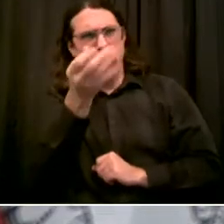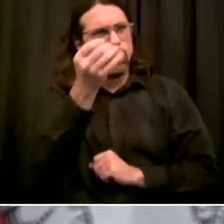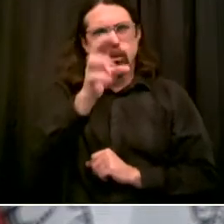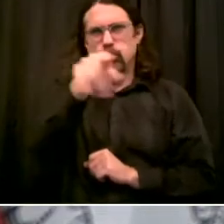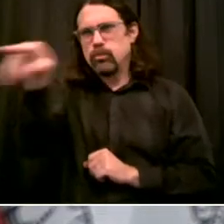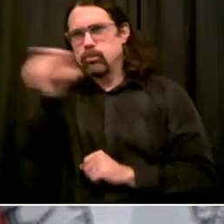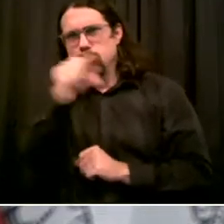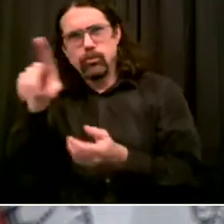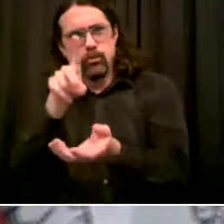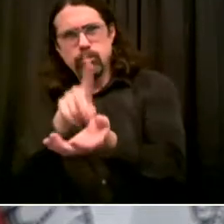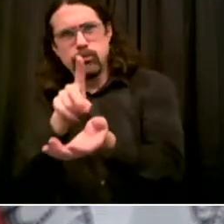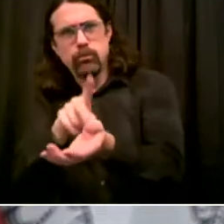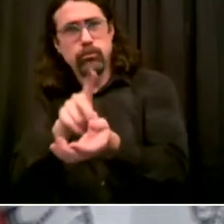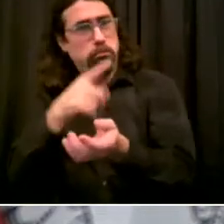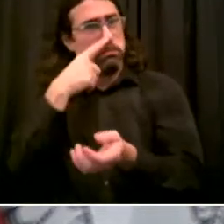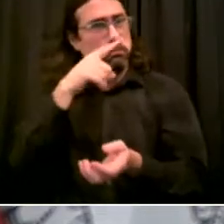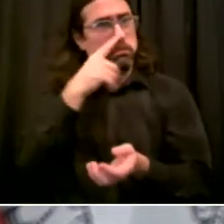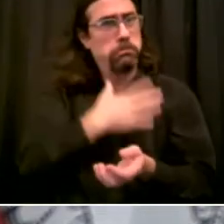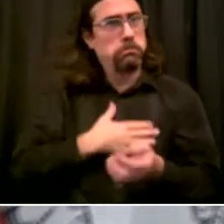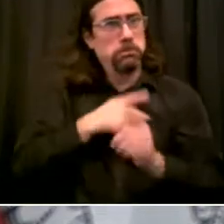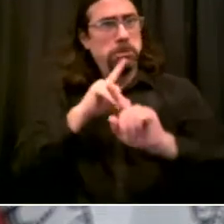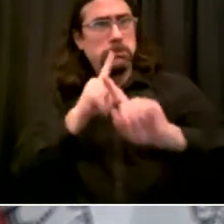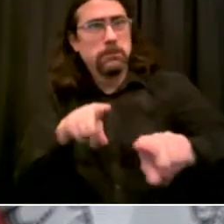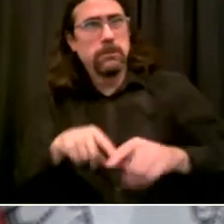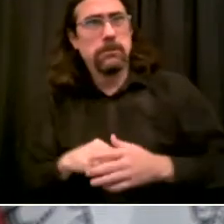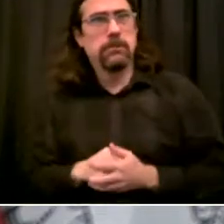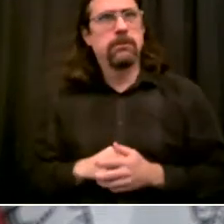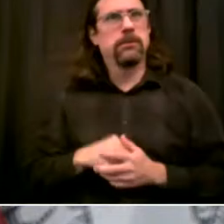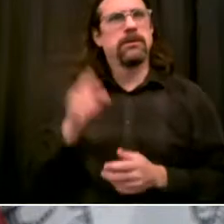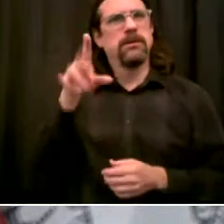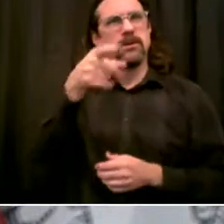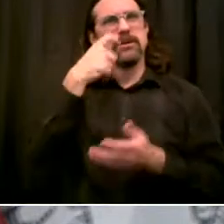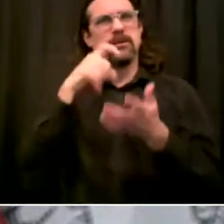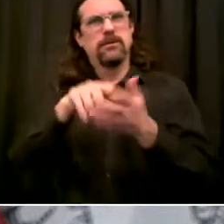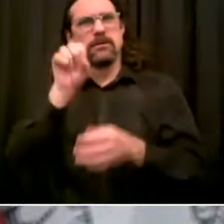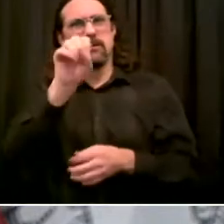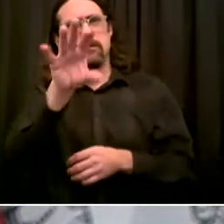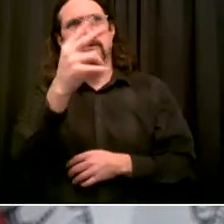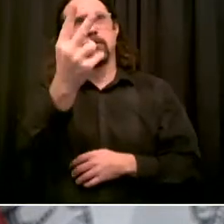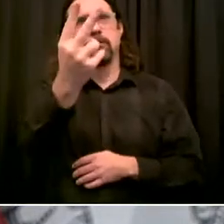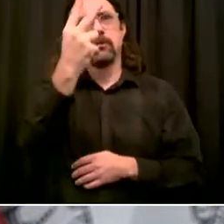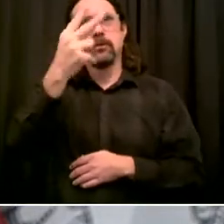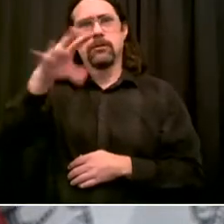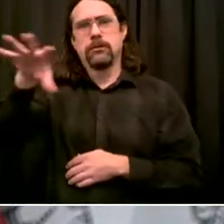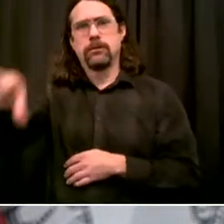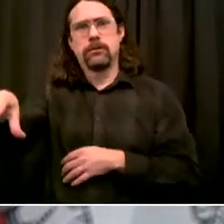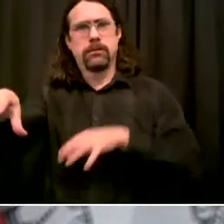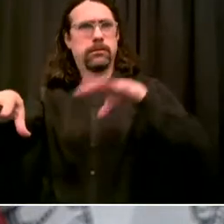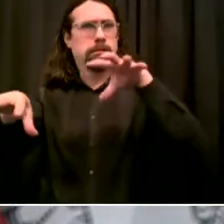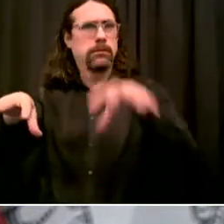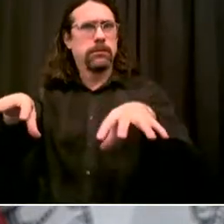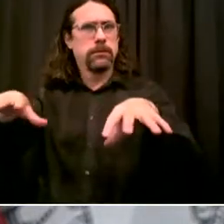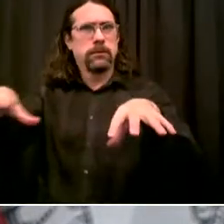THERE ARE ANY SIMILARITIES IN SOME OF THESE COMMUNITIES THAT